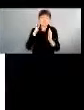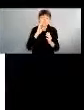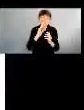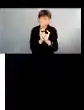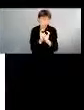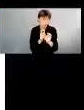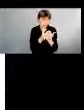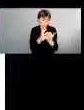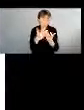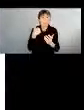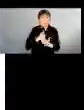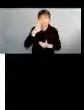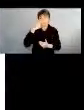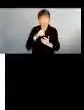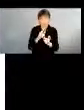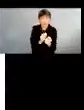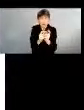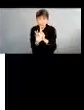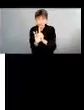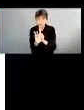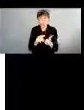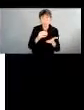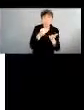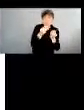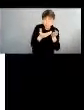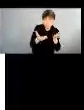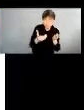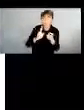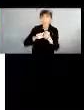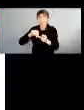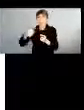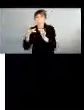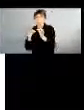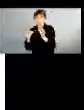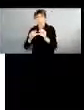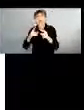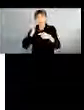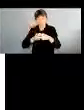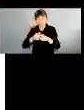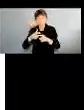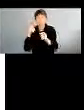of written materials into other languages, including ASL, transcription of verbal meetings